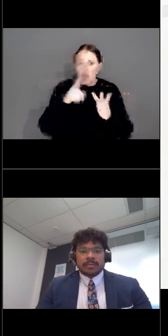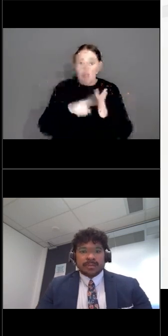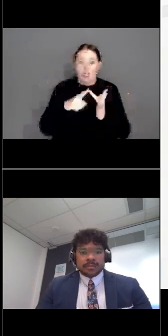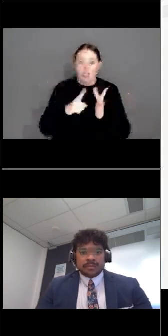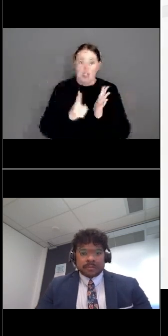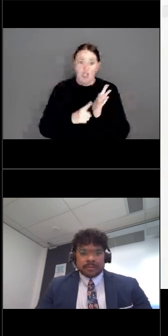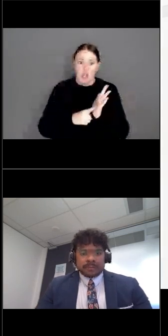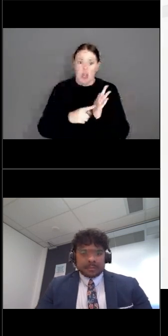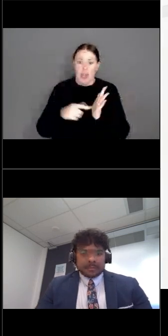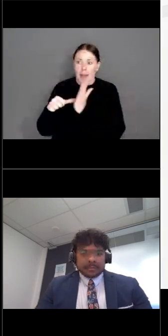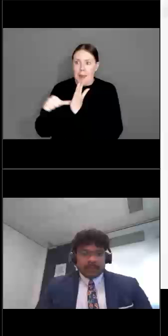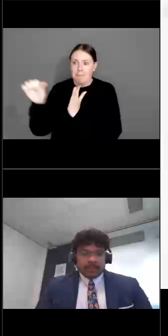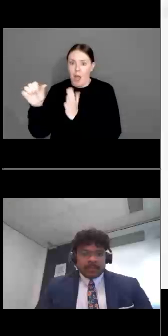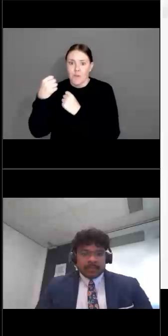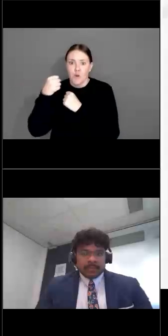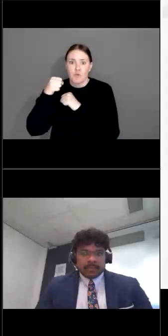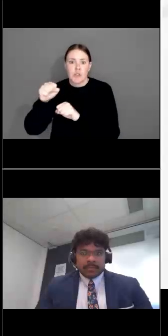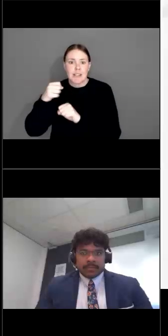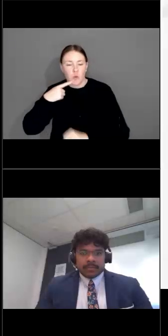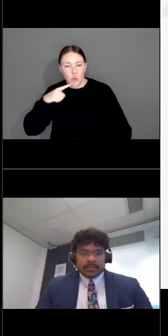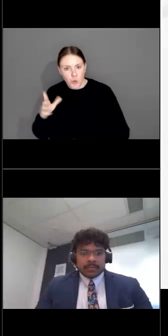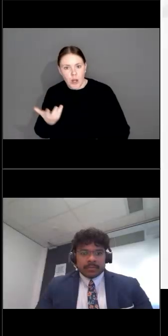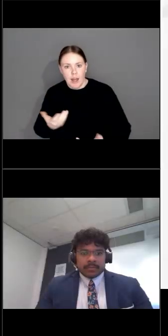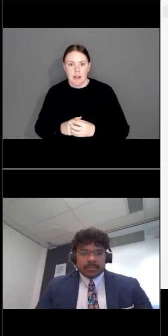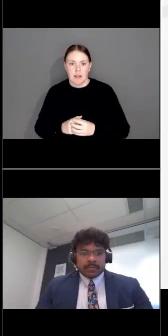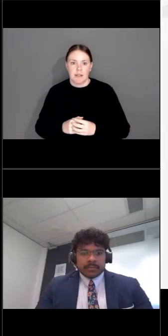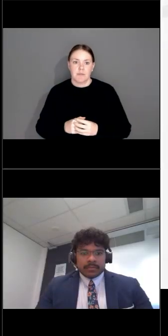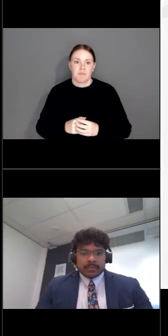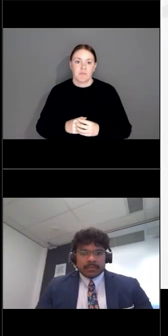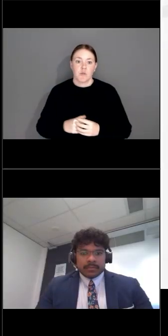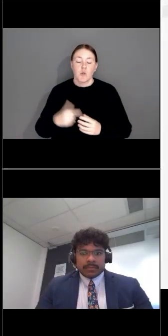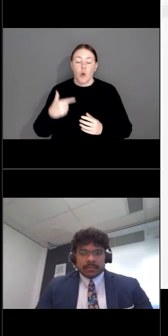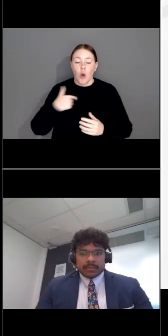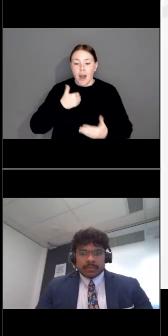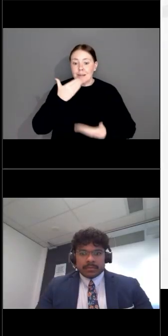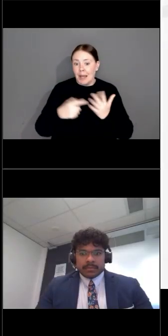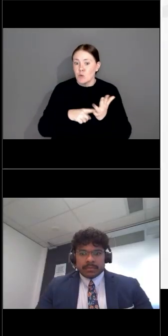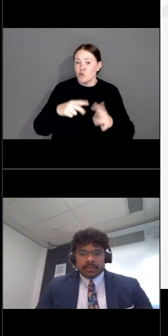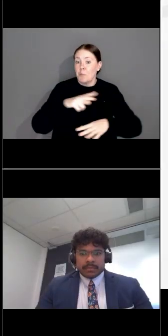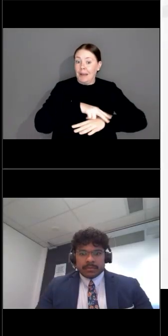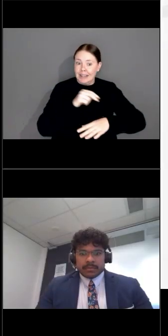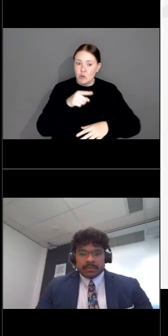to the police that now you have to pretend to be a Queensland police servicing officer and you